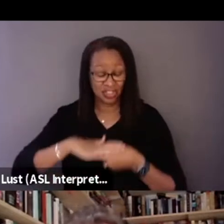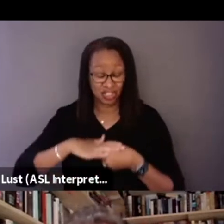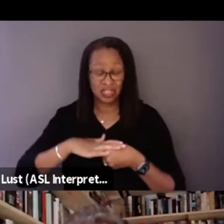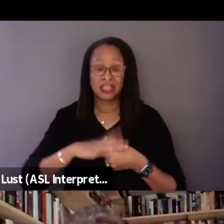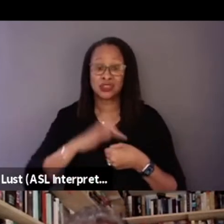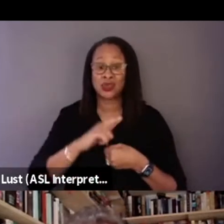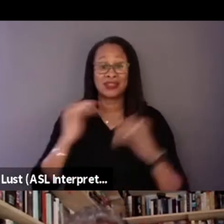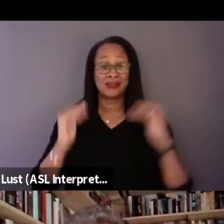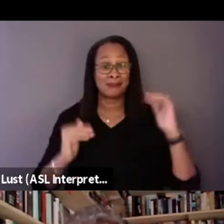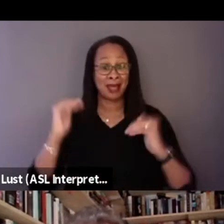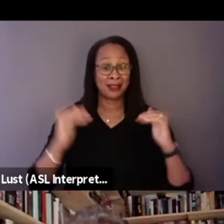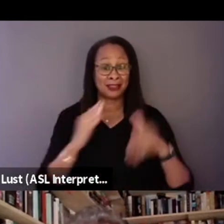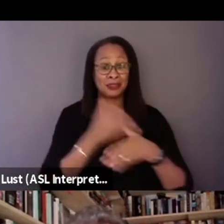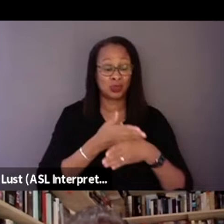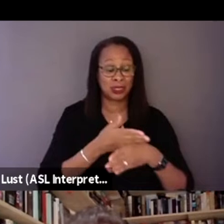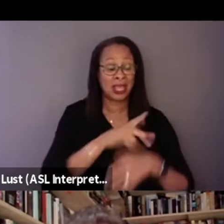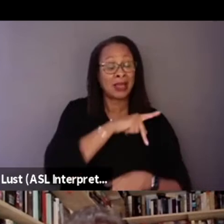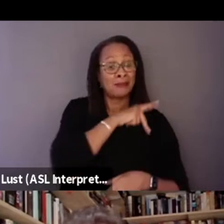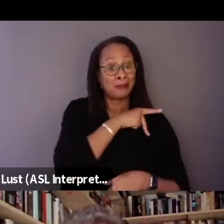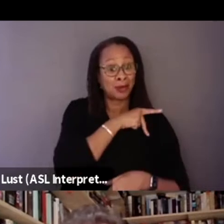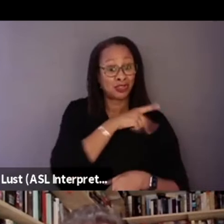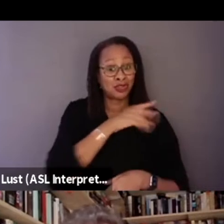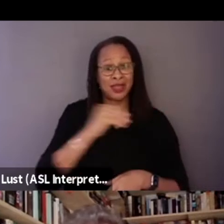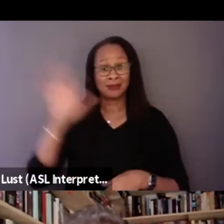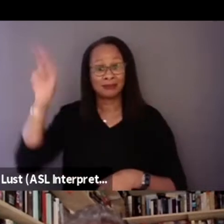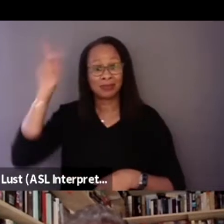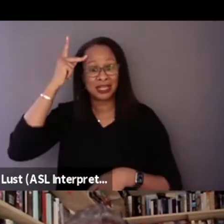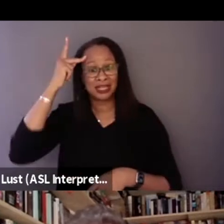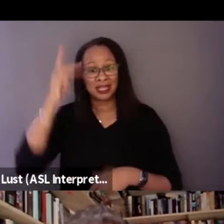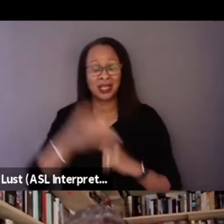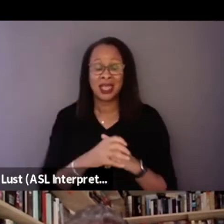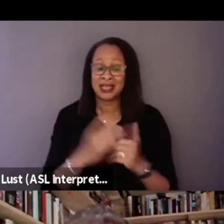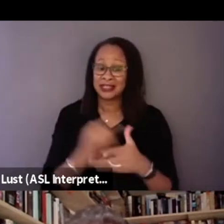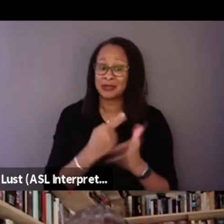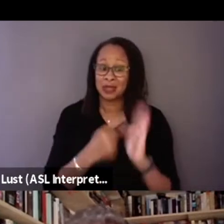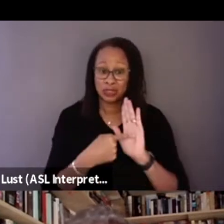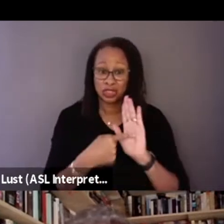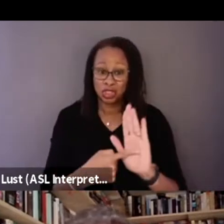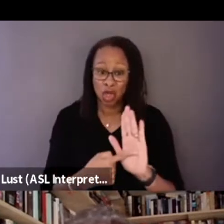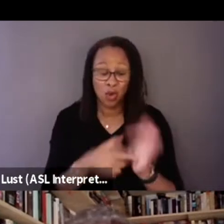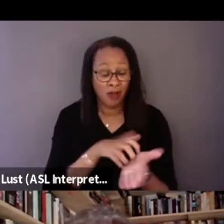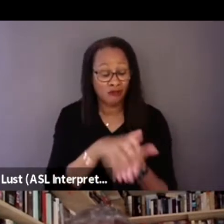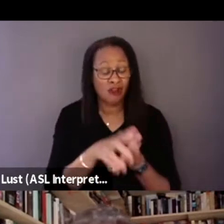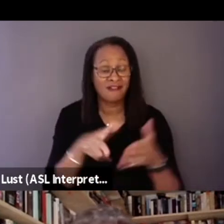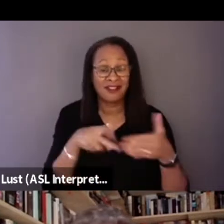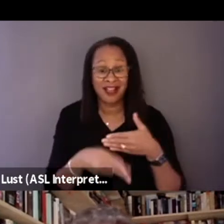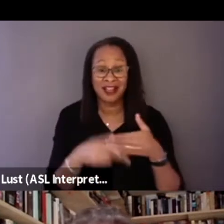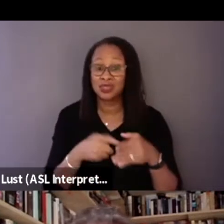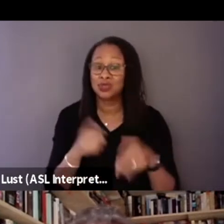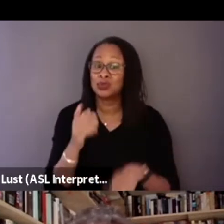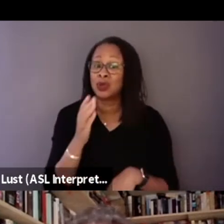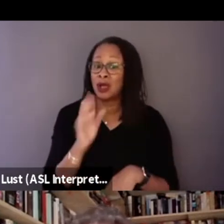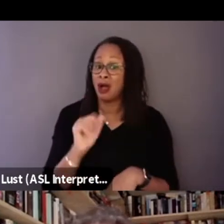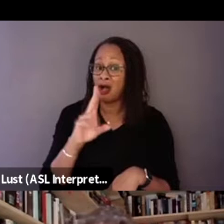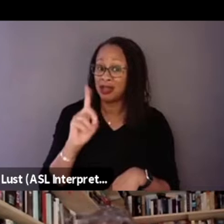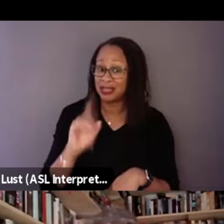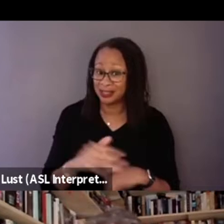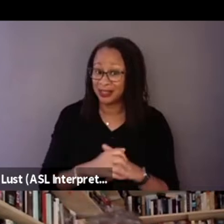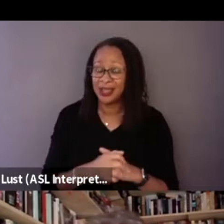I think there were times where, you know, we did show Ady a rough cut and went through notes. And from my perspective, activism is what pulled me into this movie.